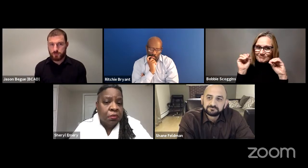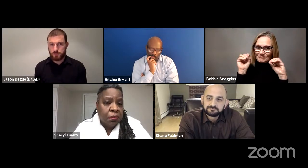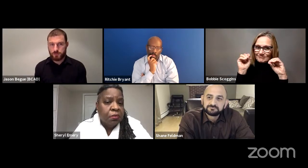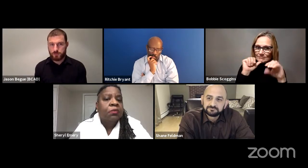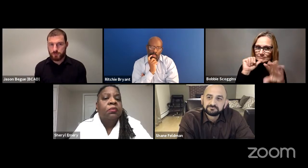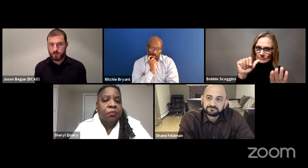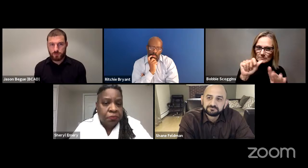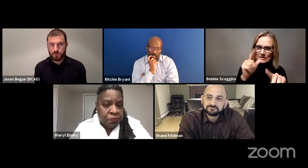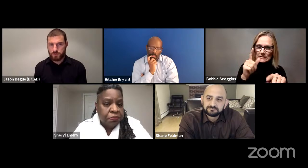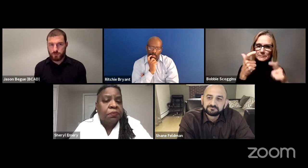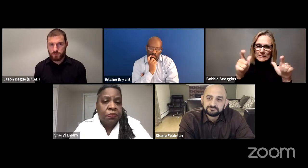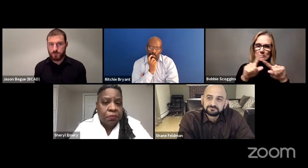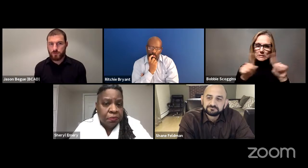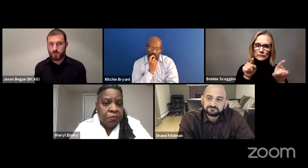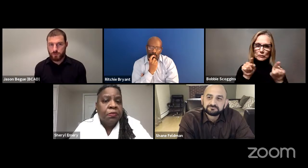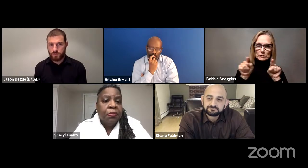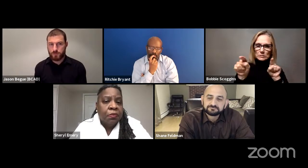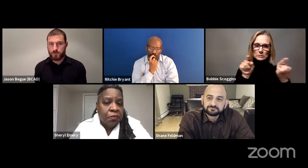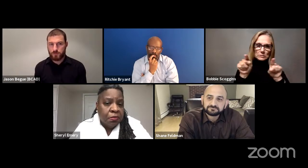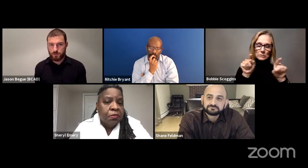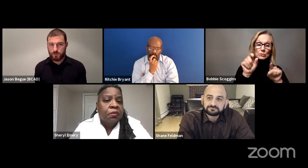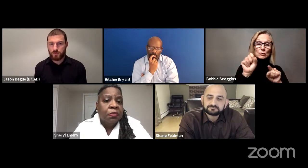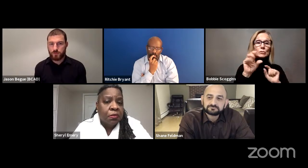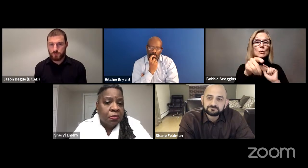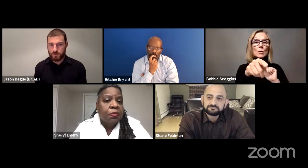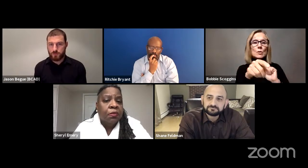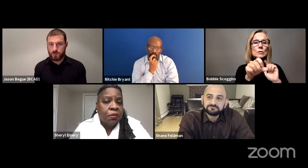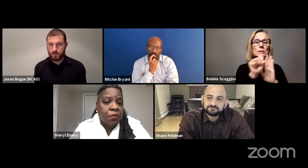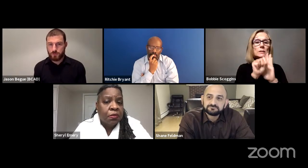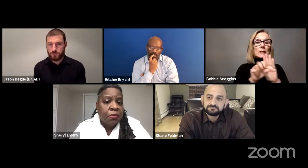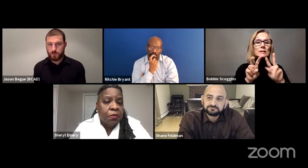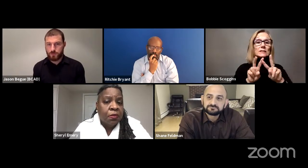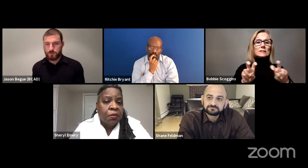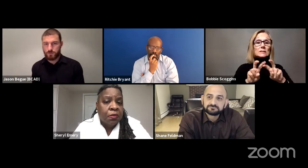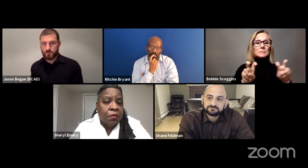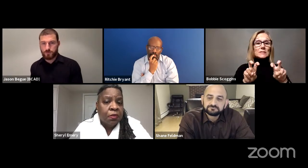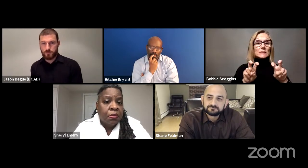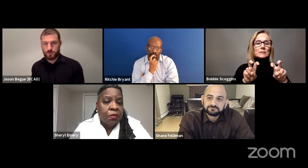quality assurance or a QA doesn't meet that criteria. So I think that's the biggest difference.